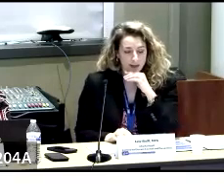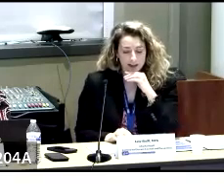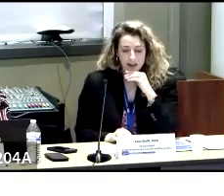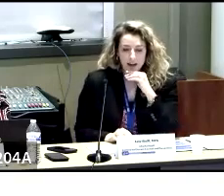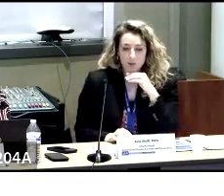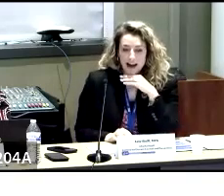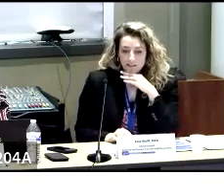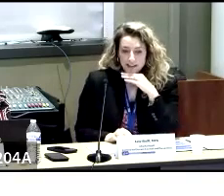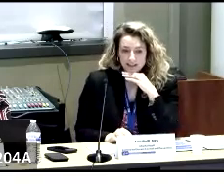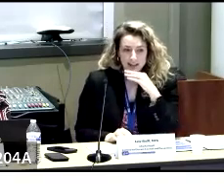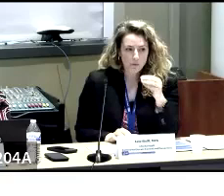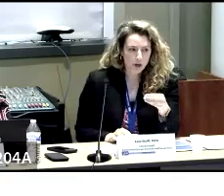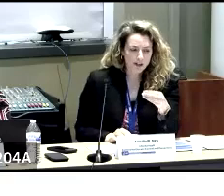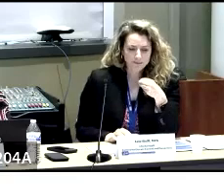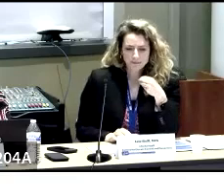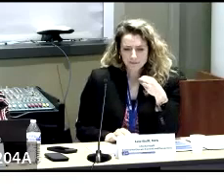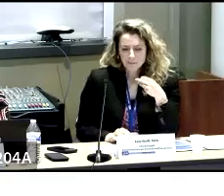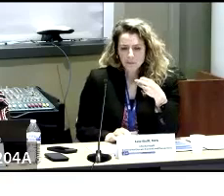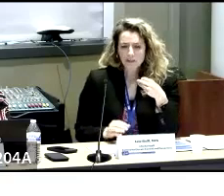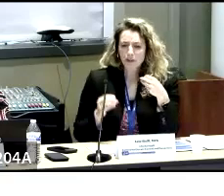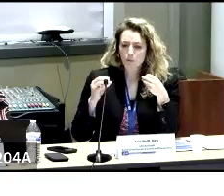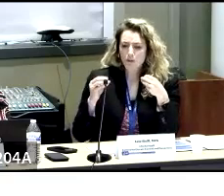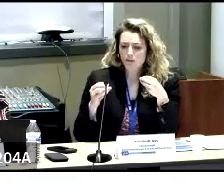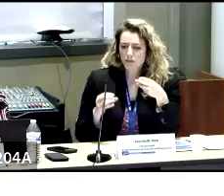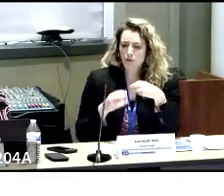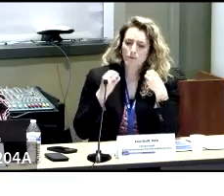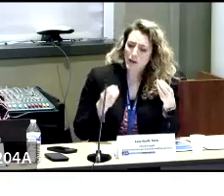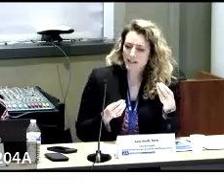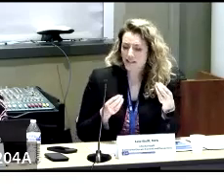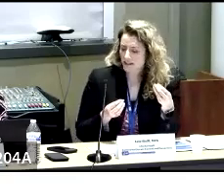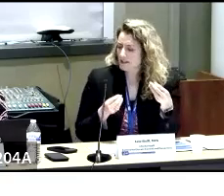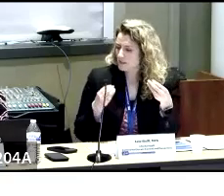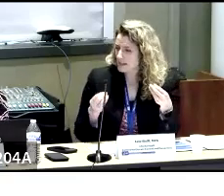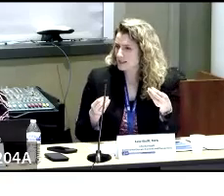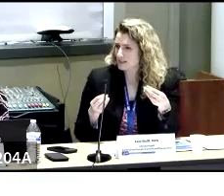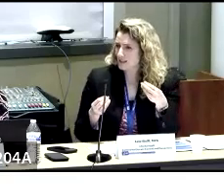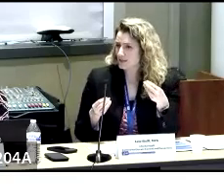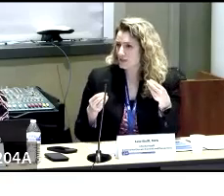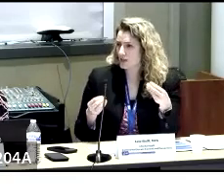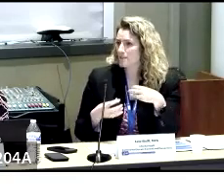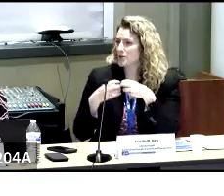but we have things that were, you know, sort of one and done pieces of, you know,